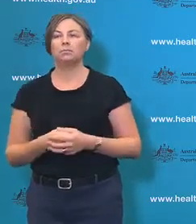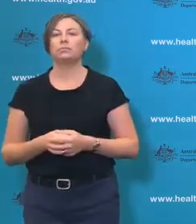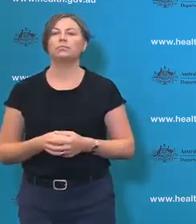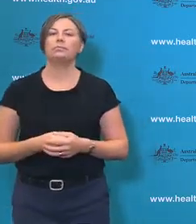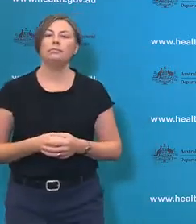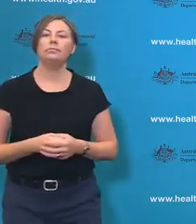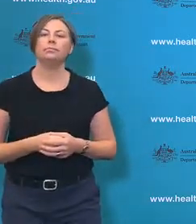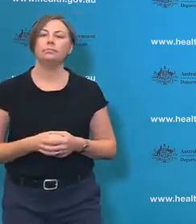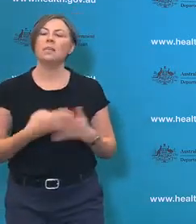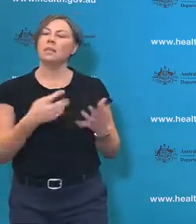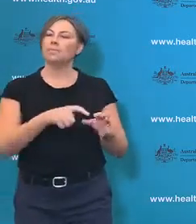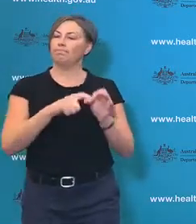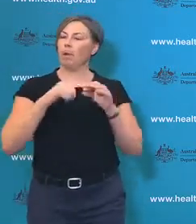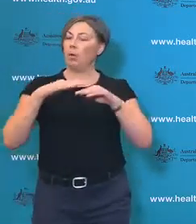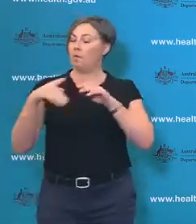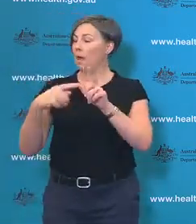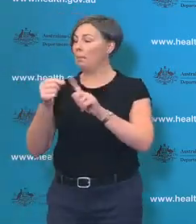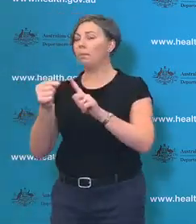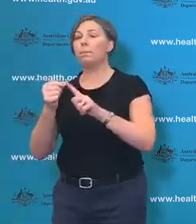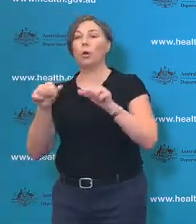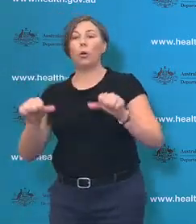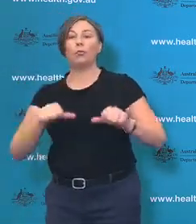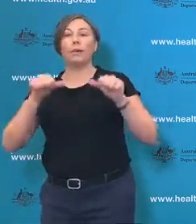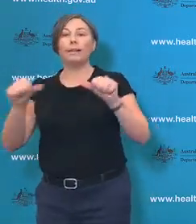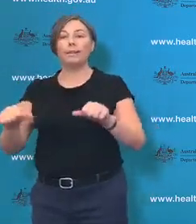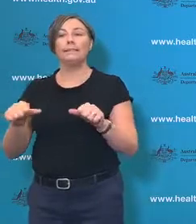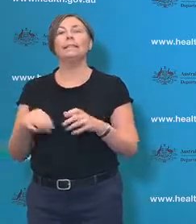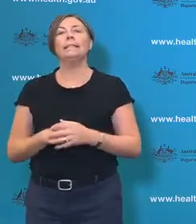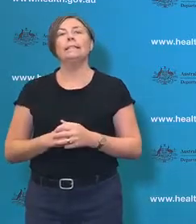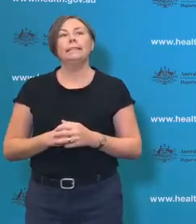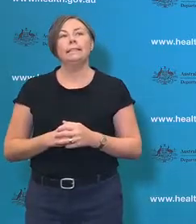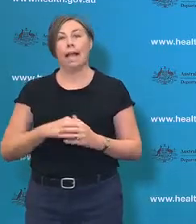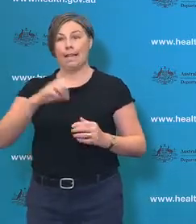about the COVIDSafe app and its use in the outbreak. Currently we have